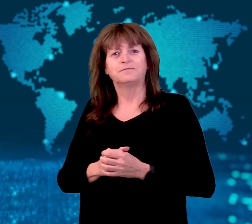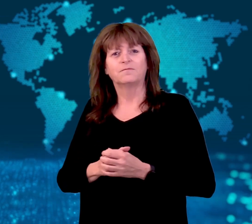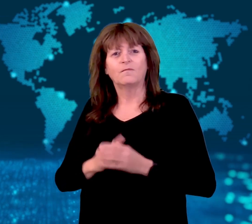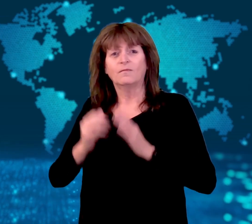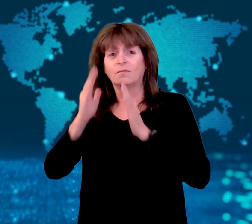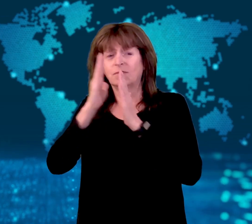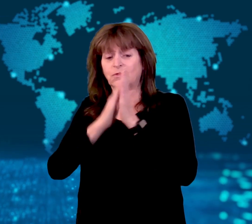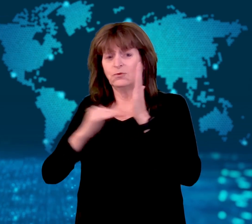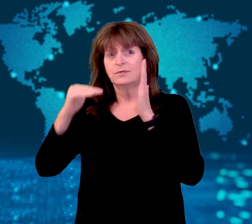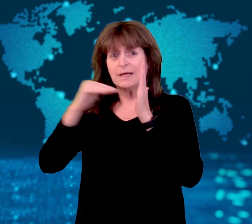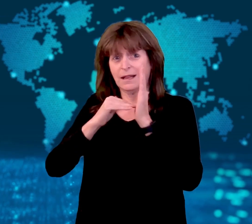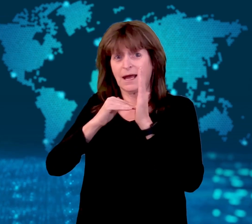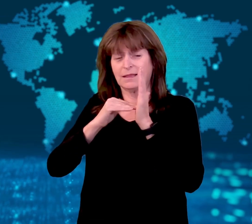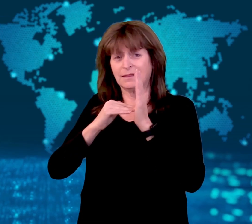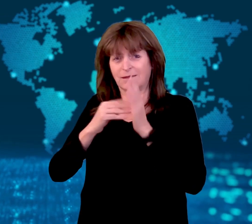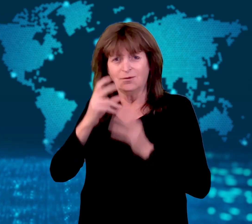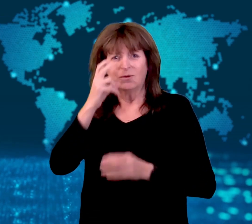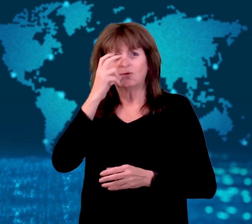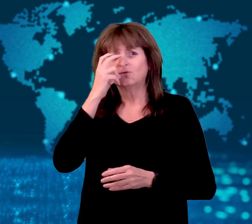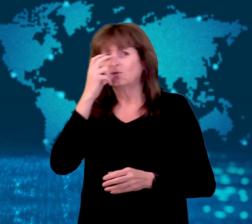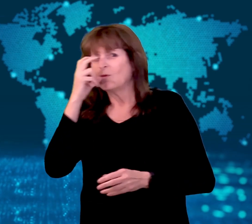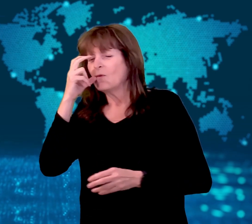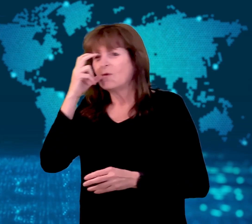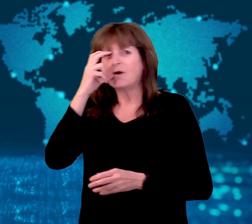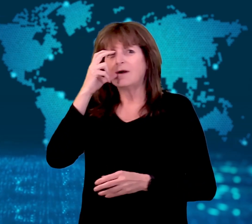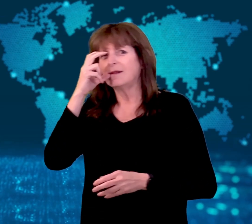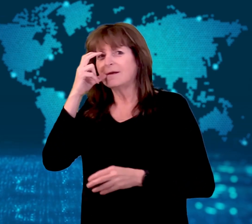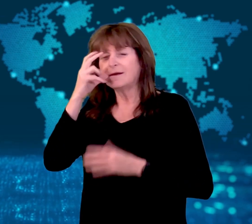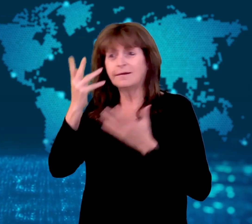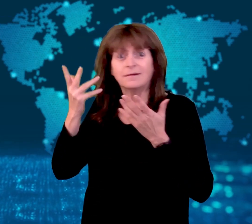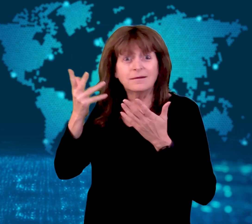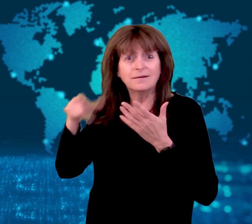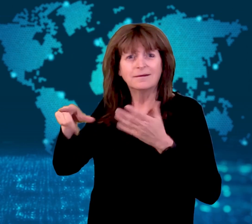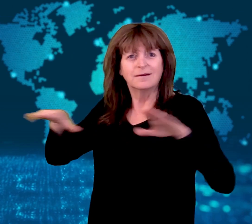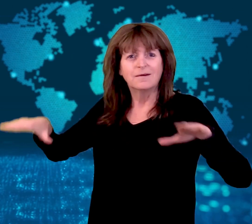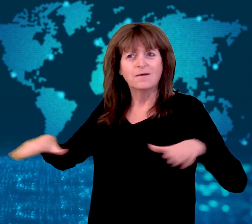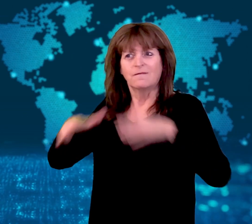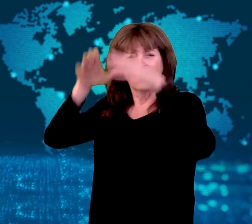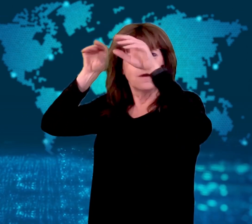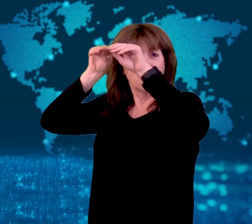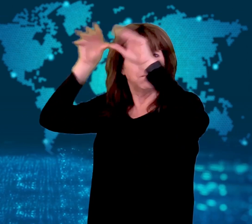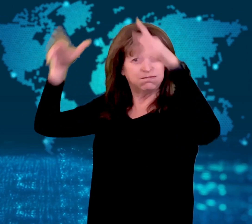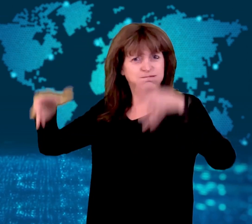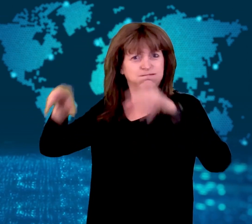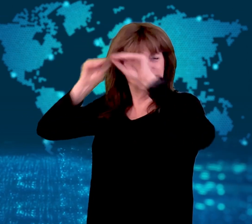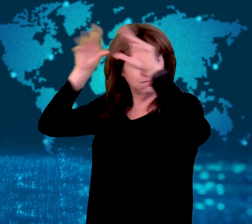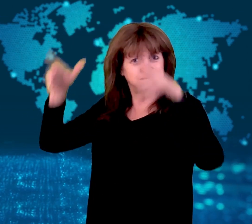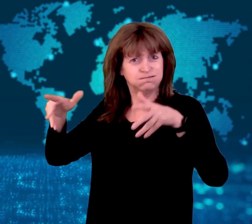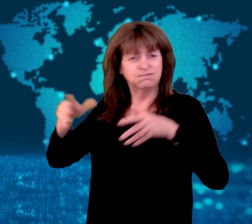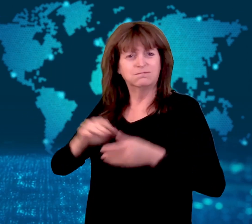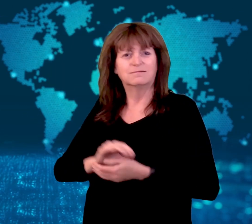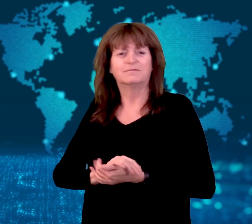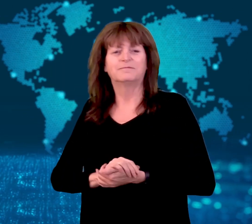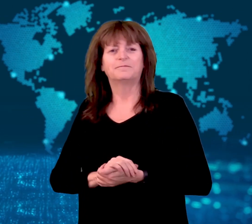Snorkeling over volcano